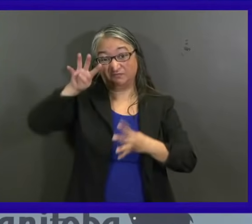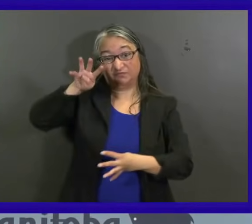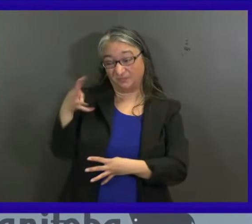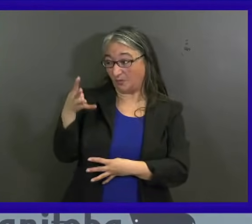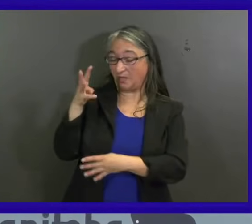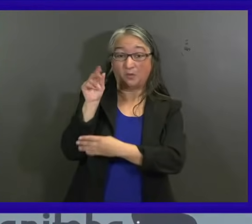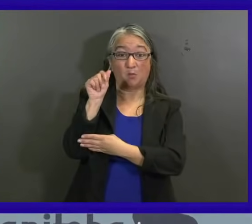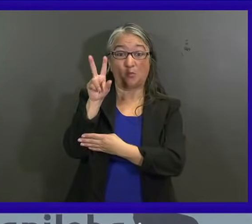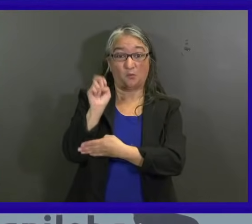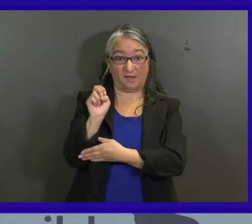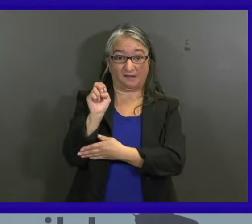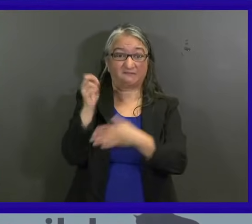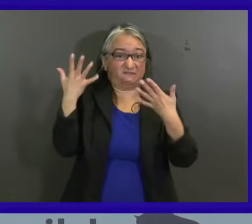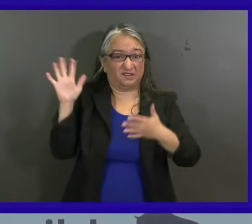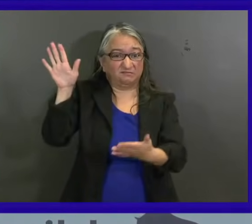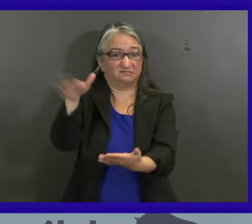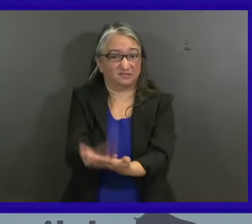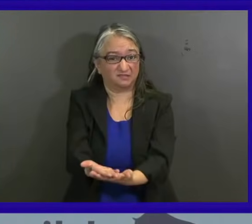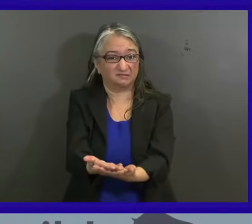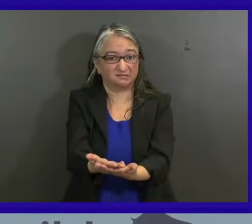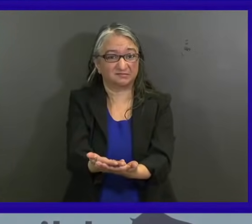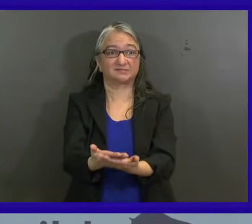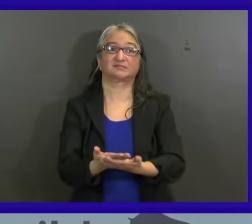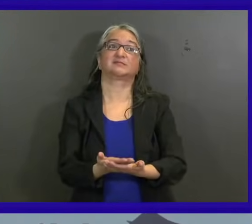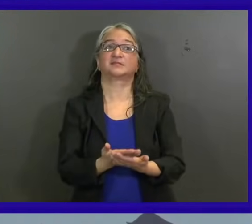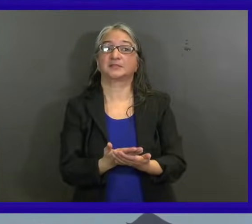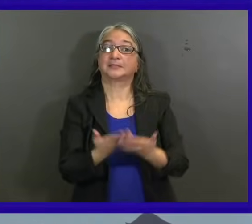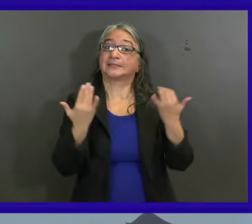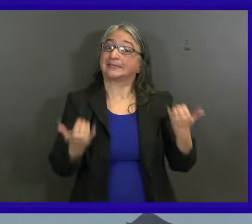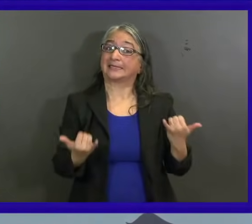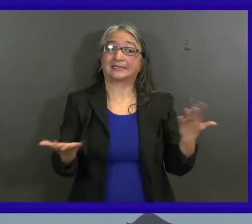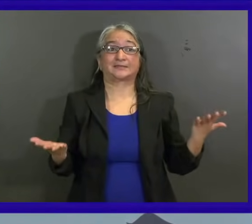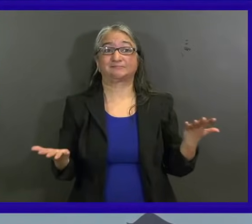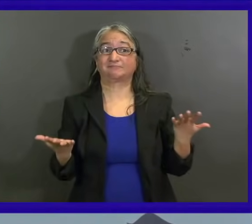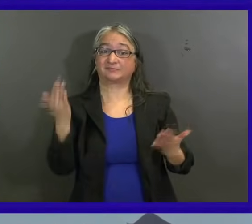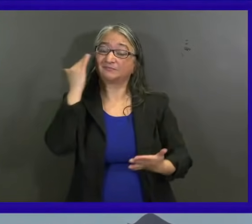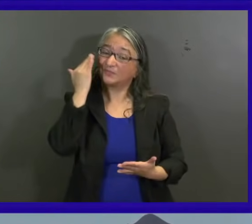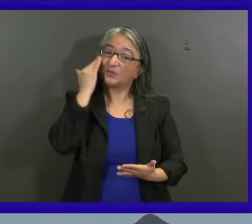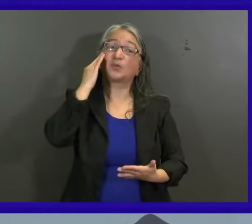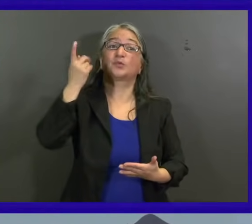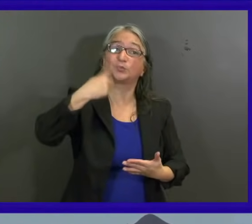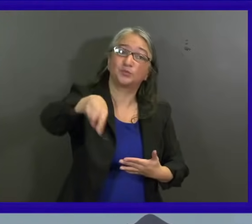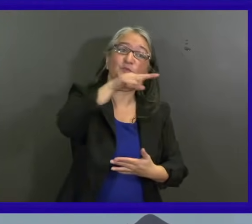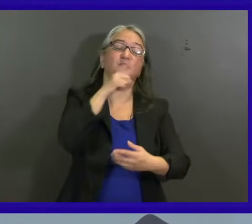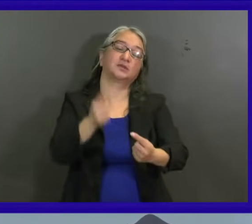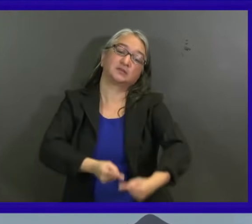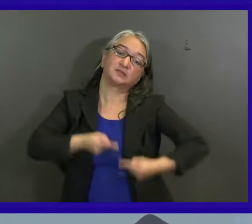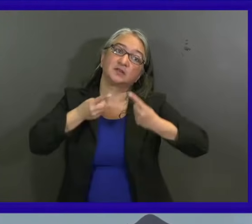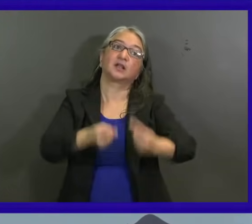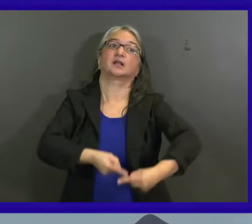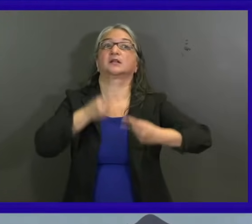for individuals within our our province but i can't emphasize enough the importance of